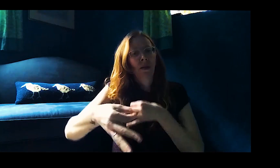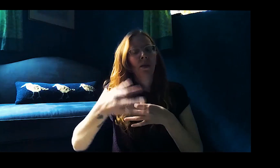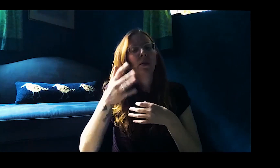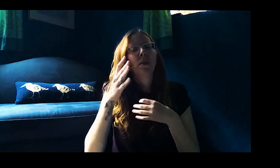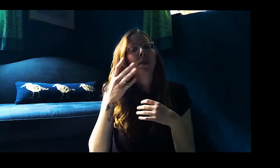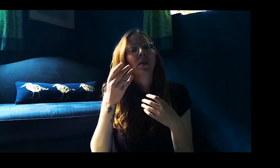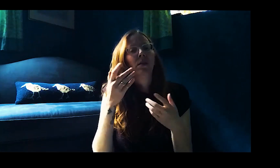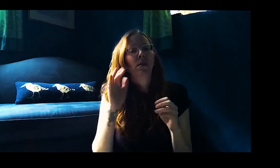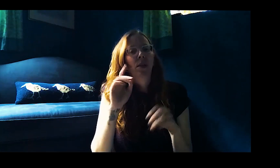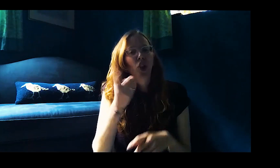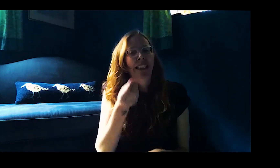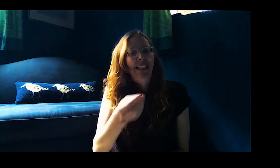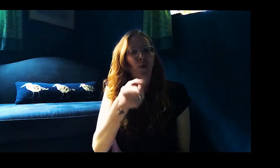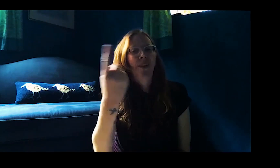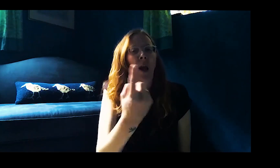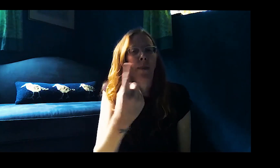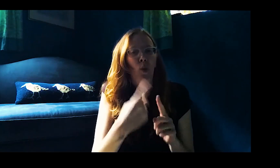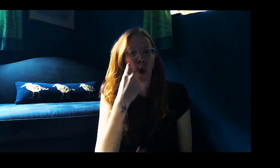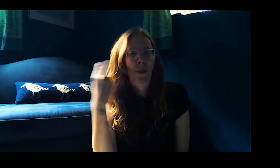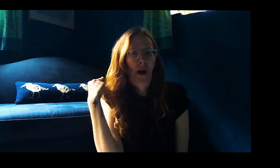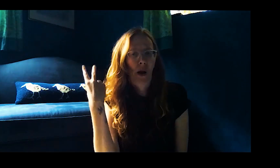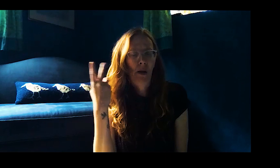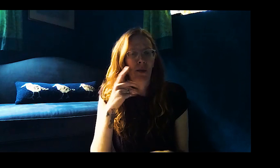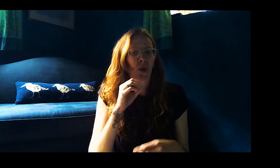And we decided we wanted this to be a service to the community - like not just a way to make